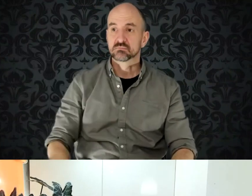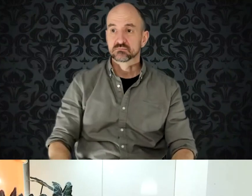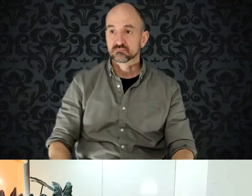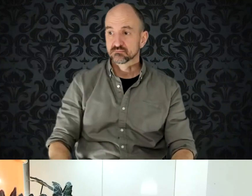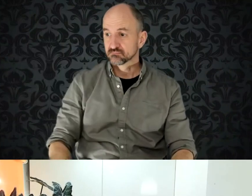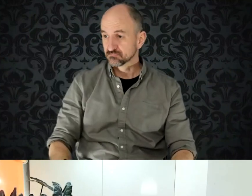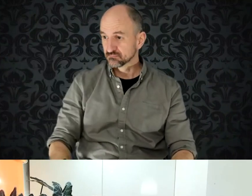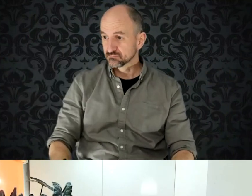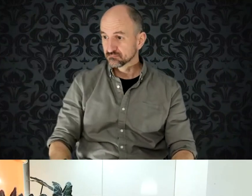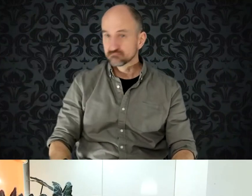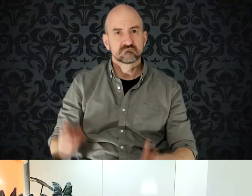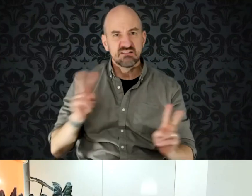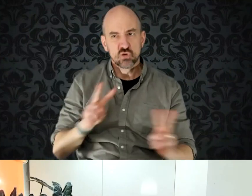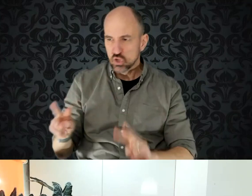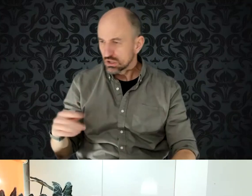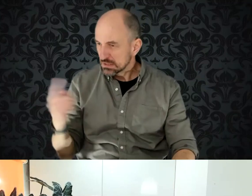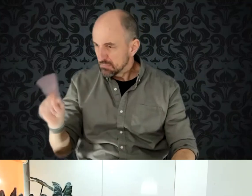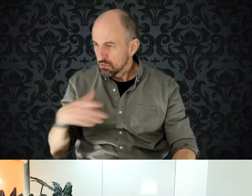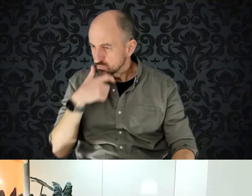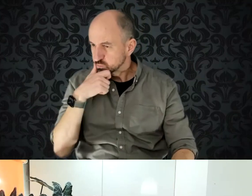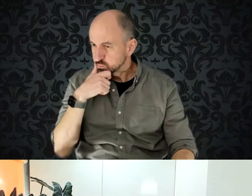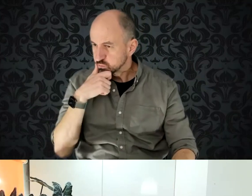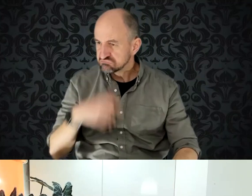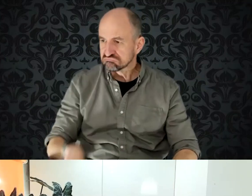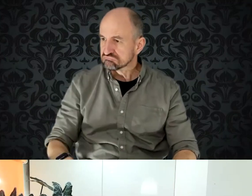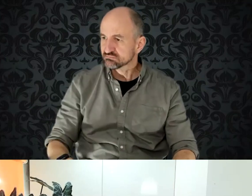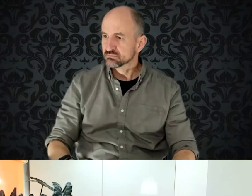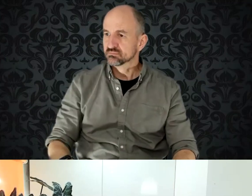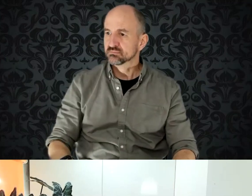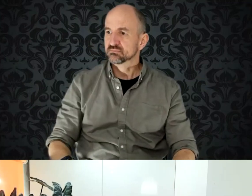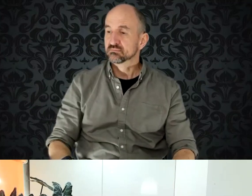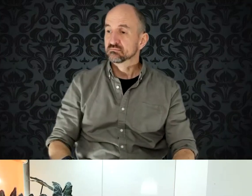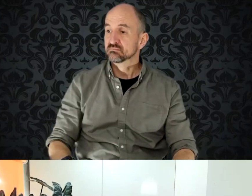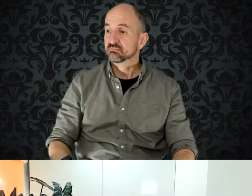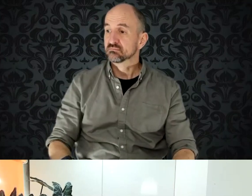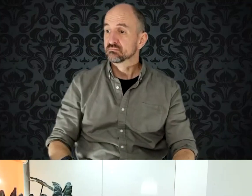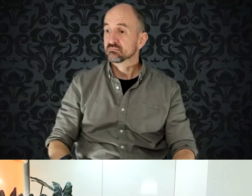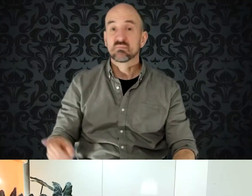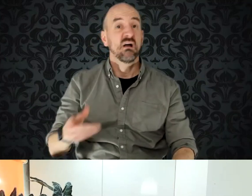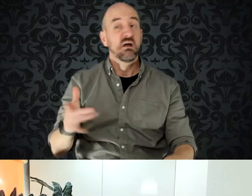sooners winter is coming. I think that is all the questions that we had in the chat box